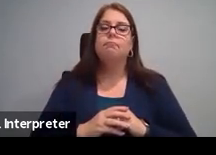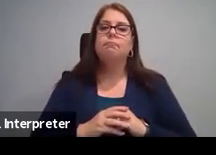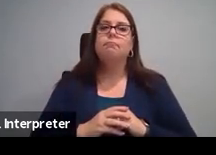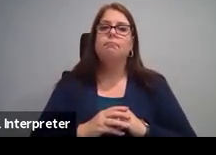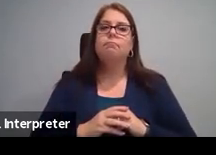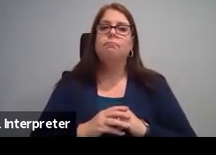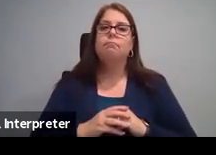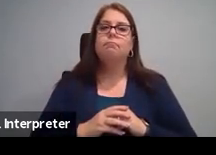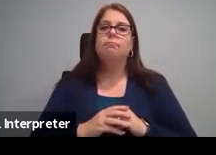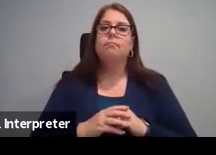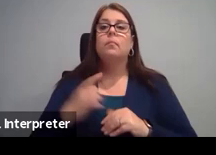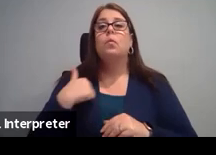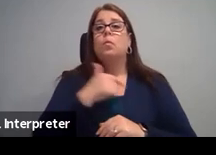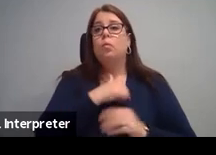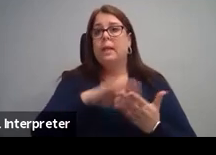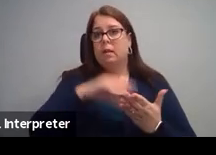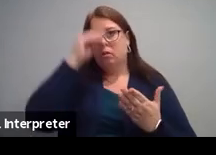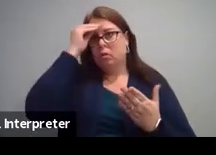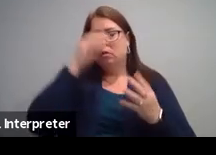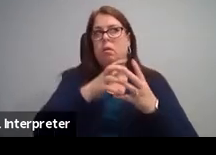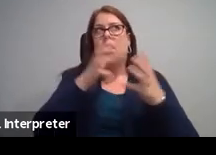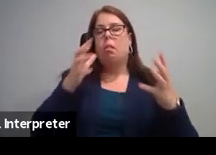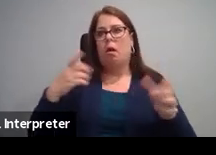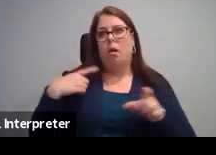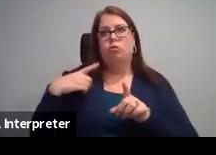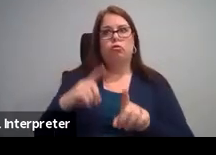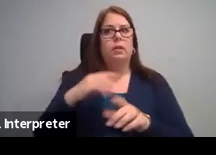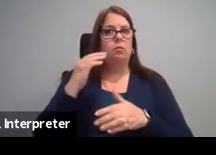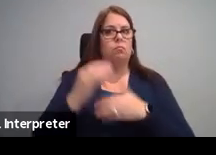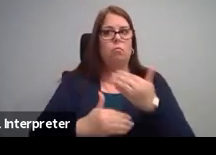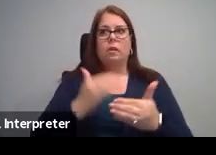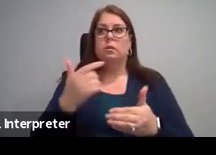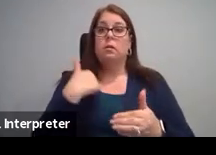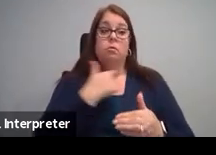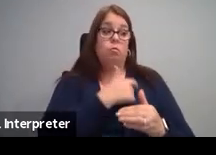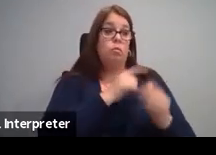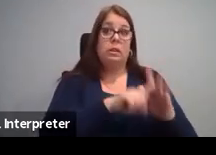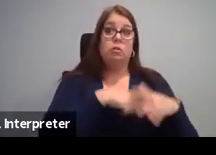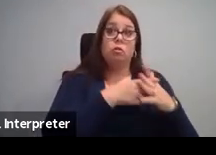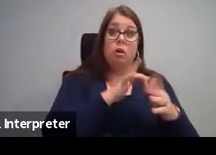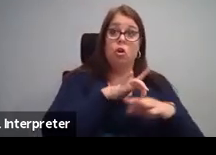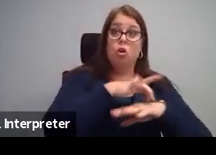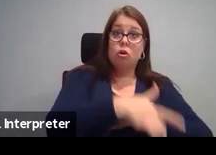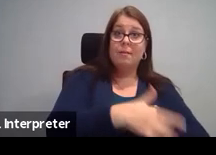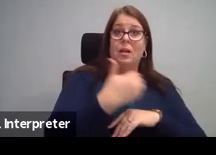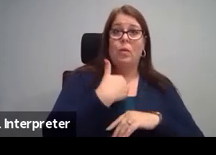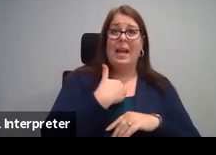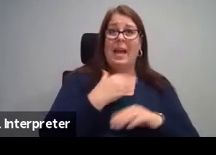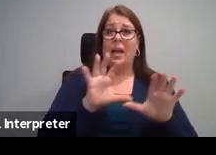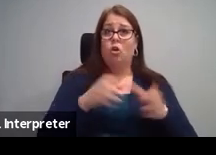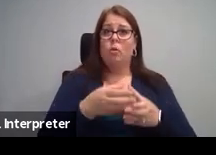Laurie Arnold: We really did learn a lot in this process. I mean, we started early and we kind of had this group of, you know, for teachers in the beginning, and then we did another group of teachers of the summer.